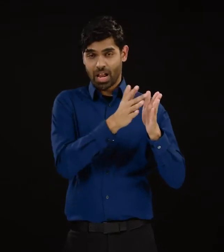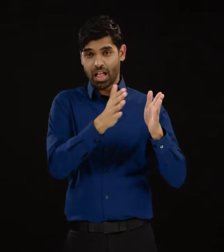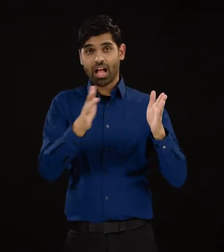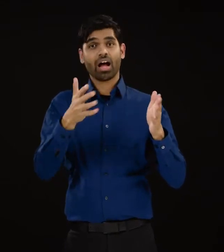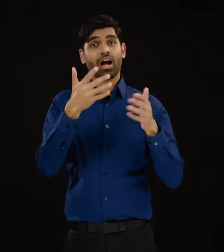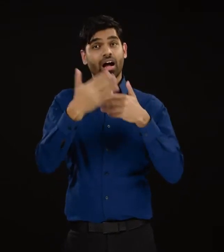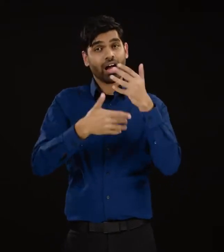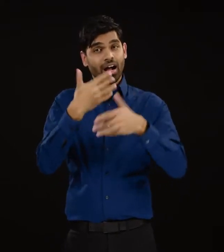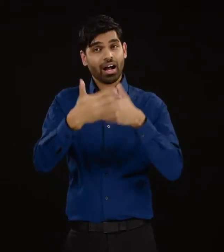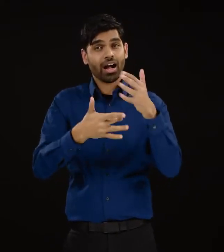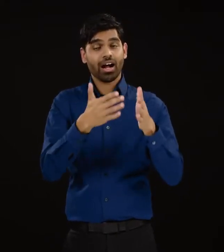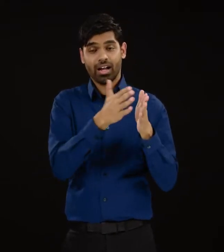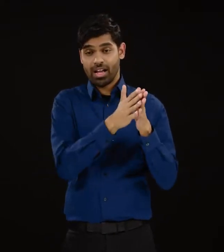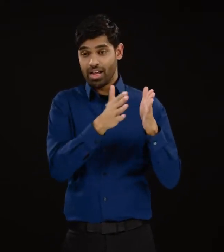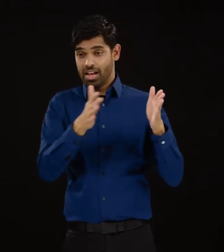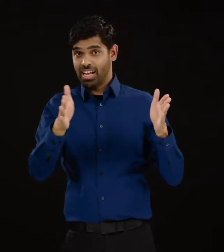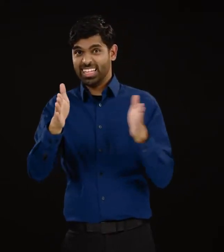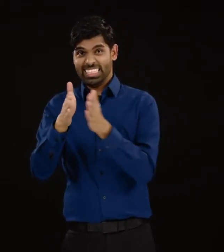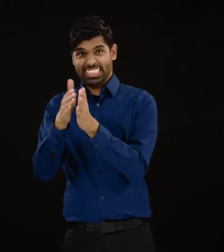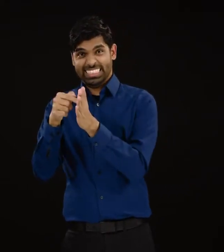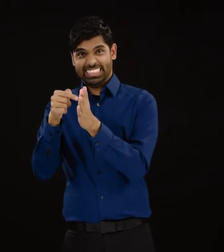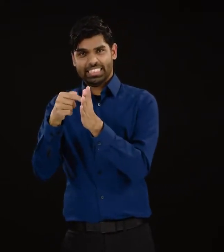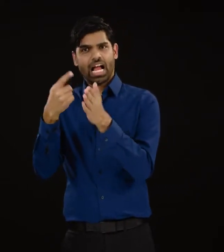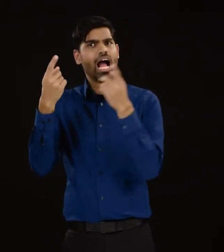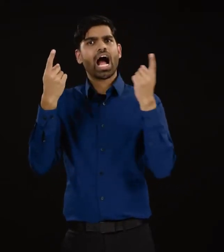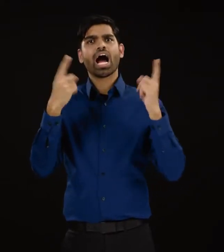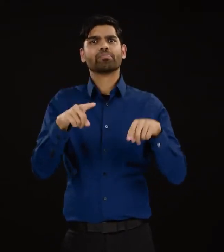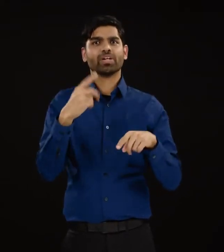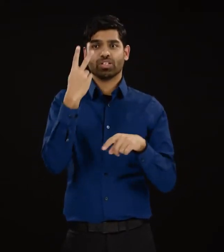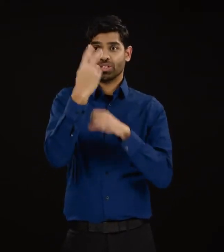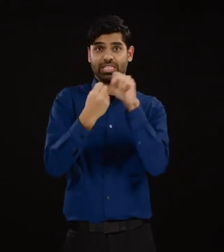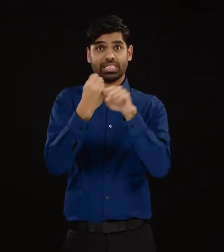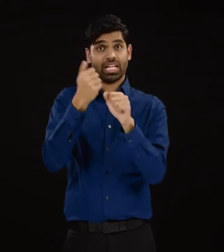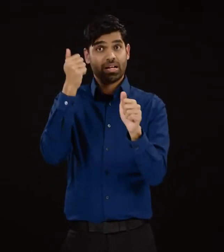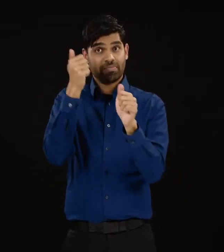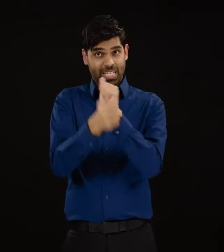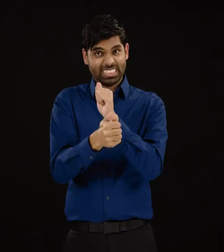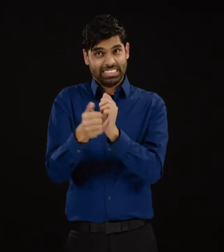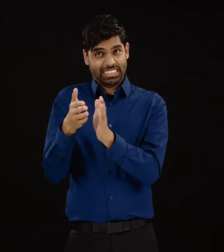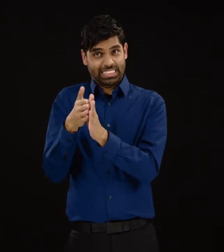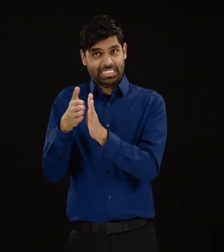To limit their data overage charges to $50 a month and to limit their data roaming charges